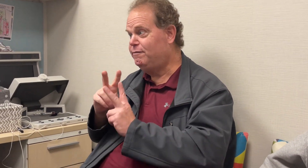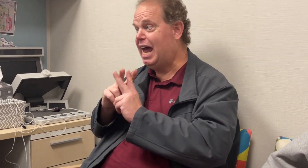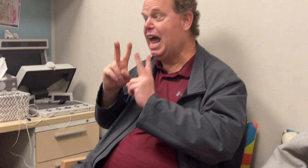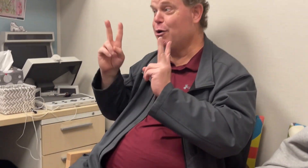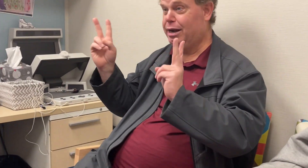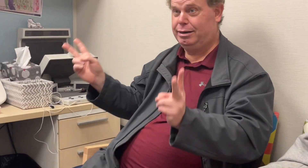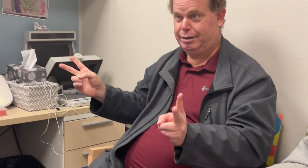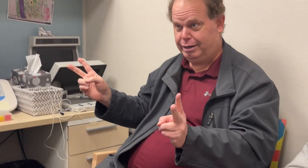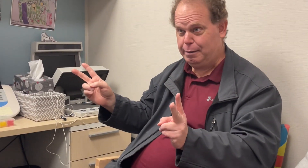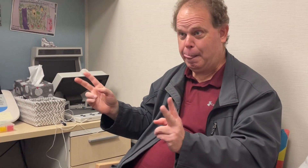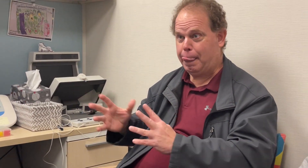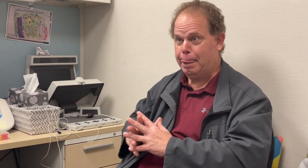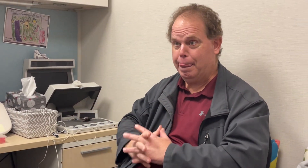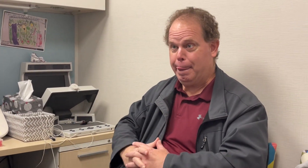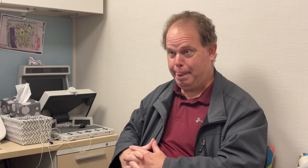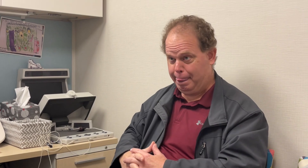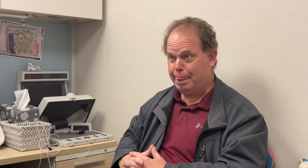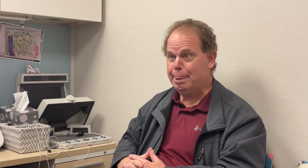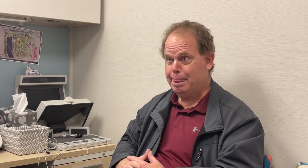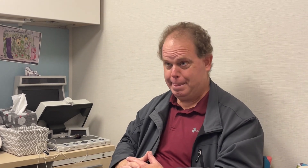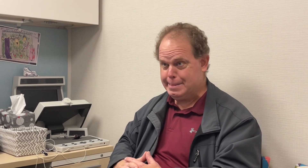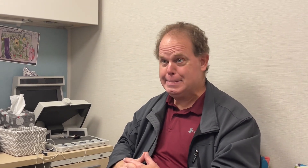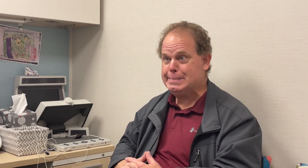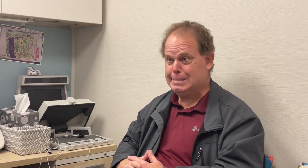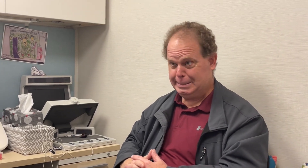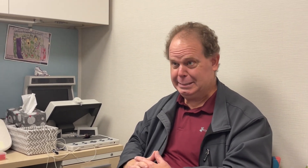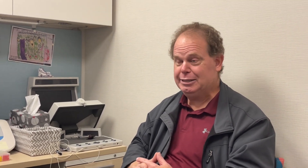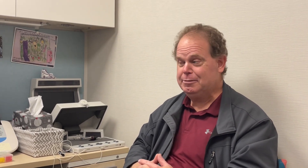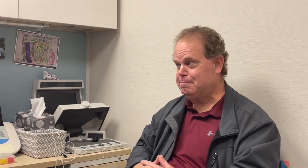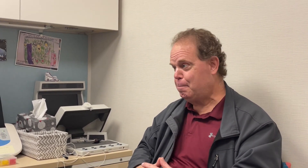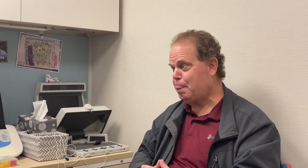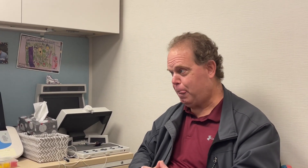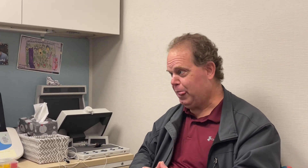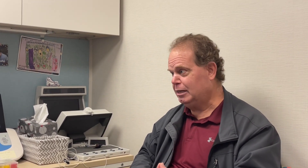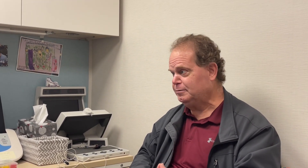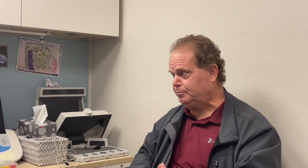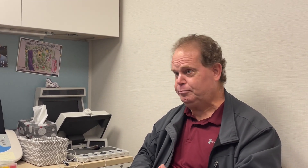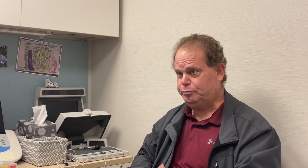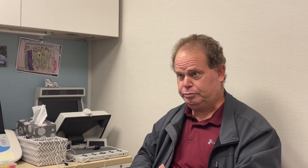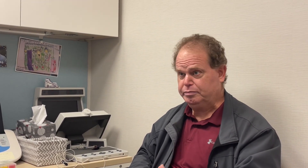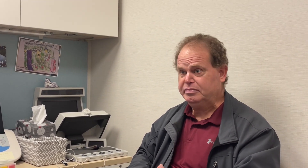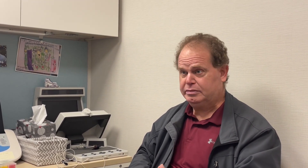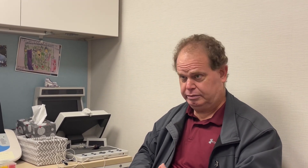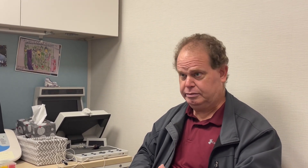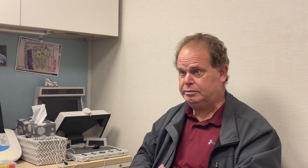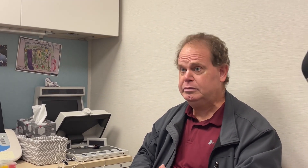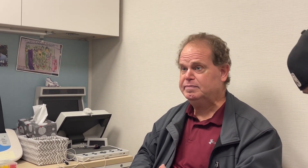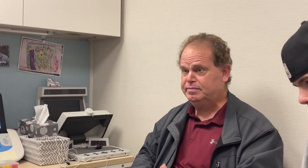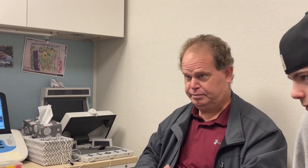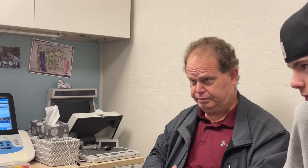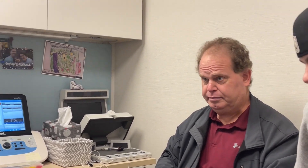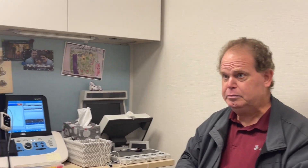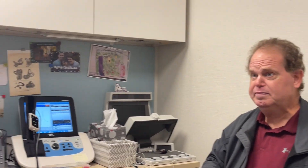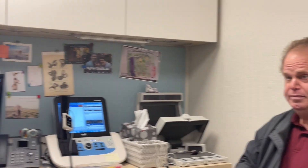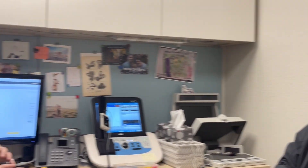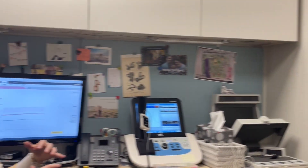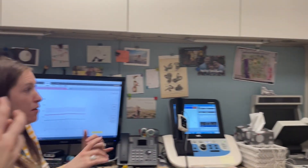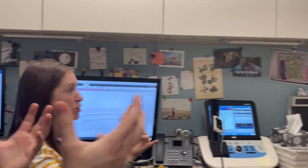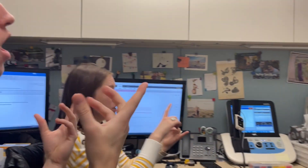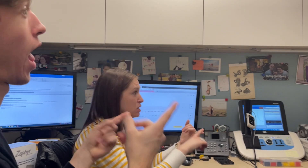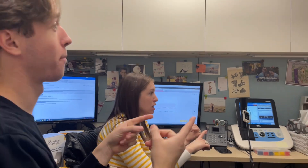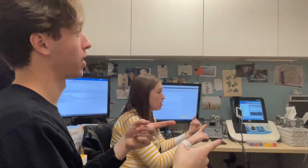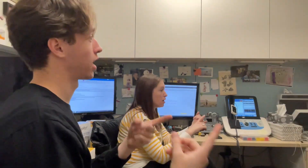best yeah music is hard because there's always a lot going on there's a singer and